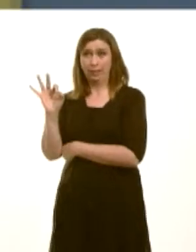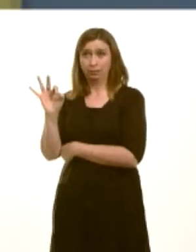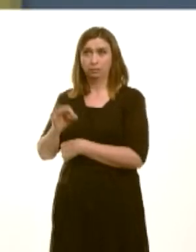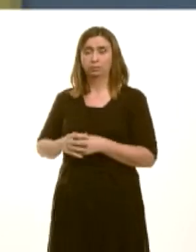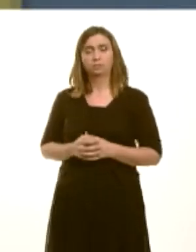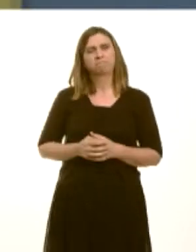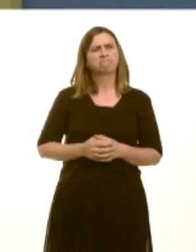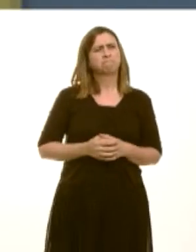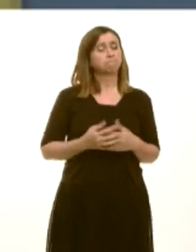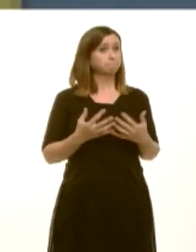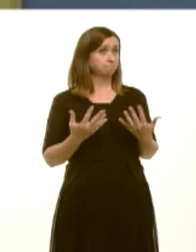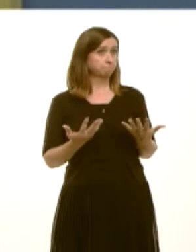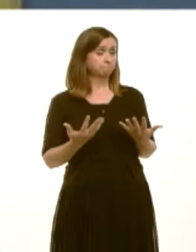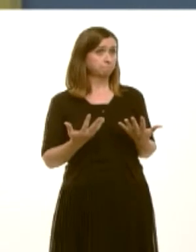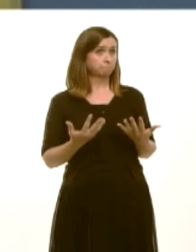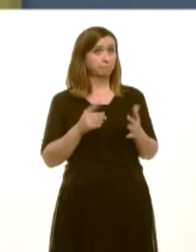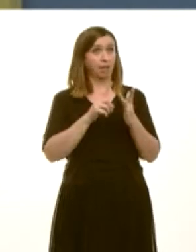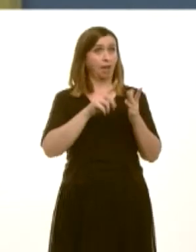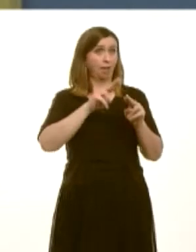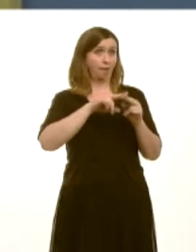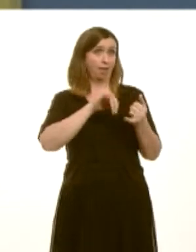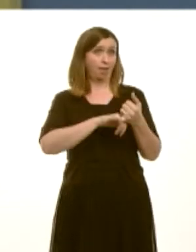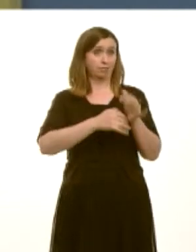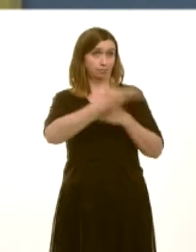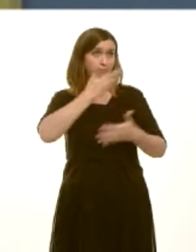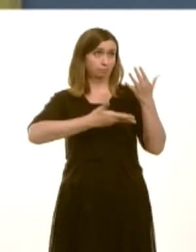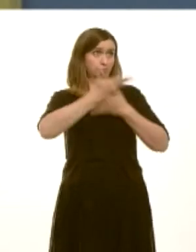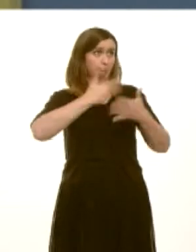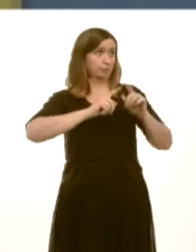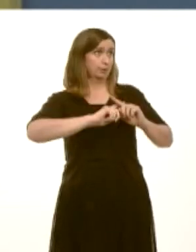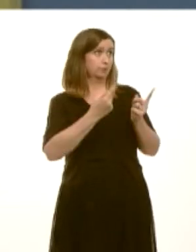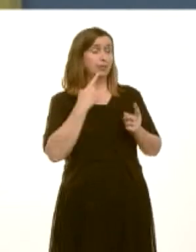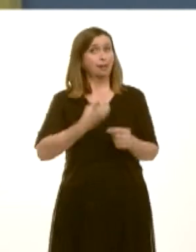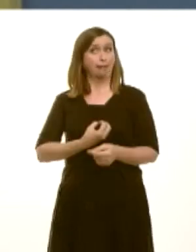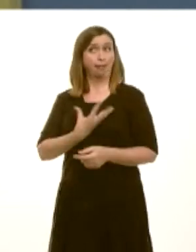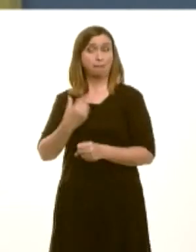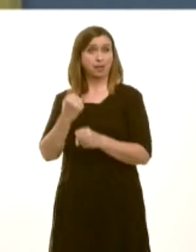thatís been provided to us by the IFS, which tells us that a Labour Government will cut